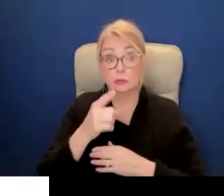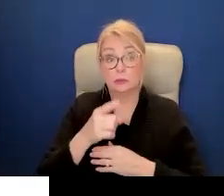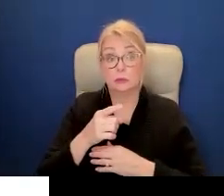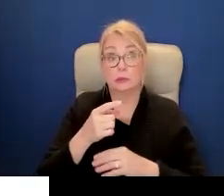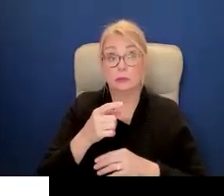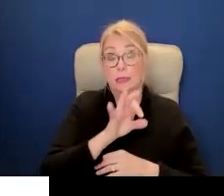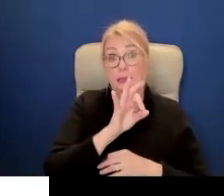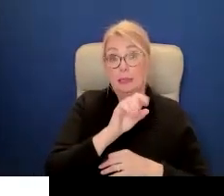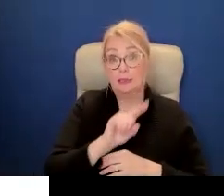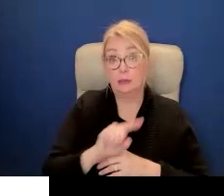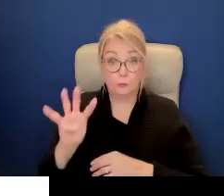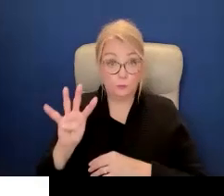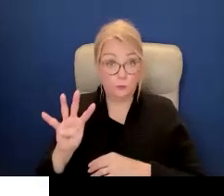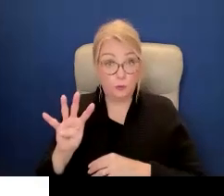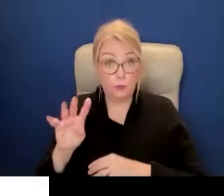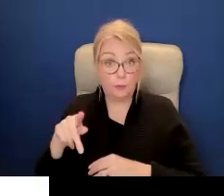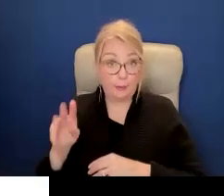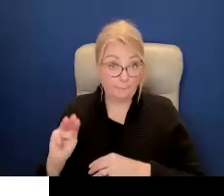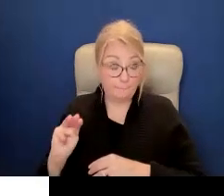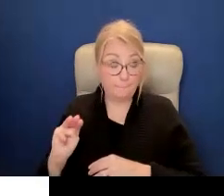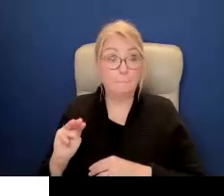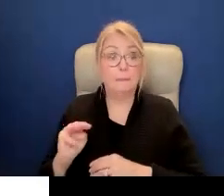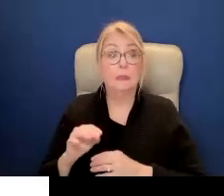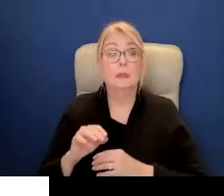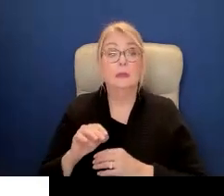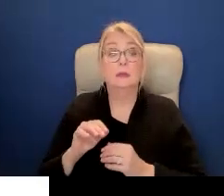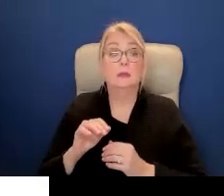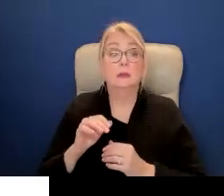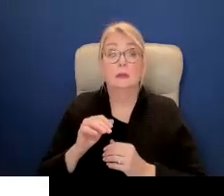all the way through 4 p.m.. The student or staff or faculty member can choose their time.